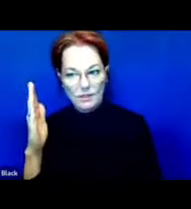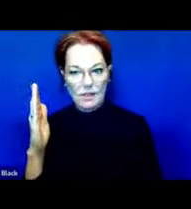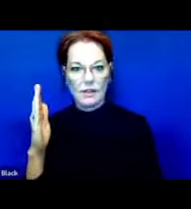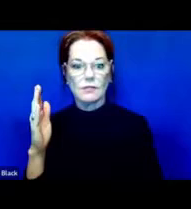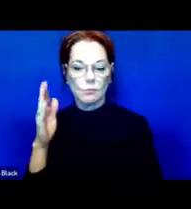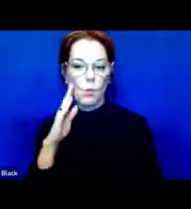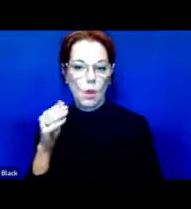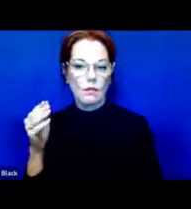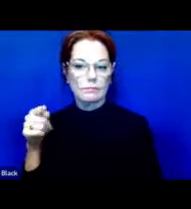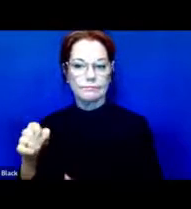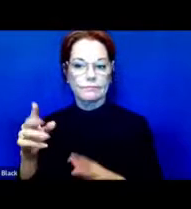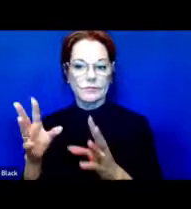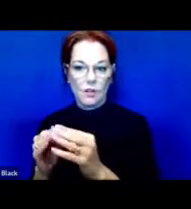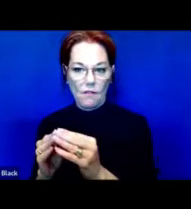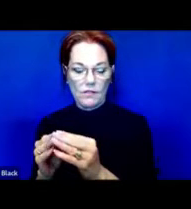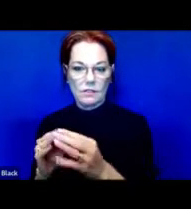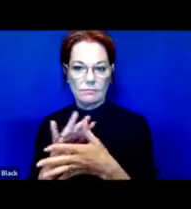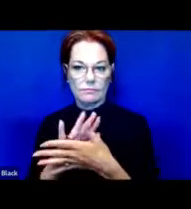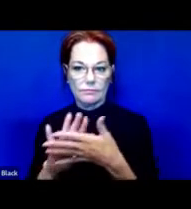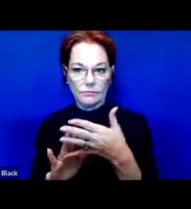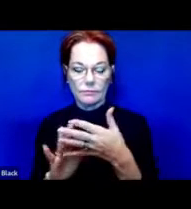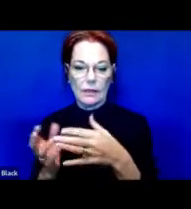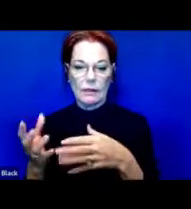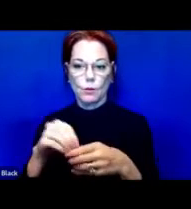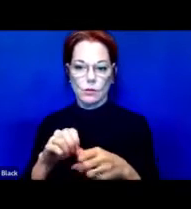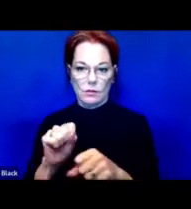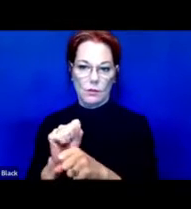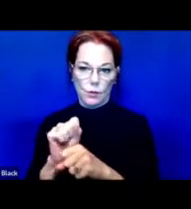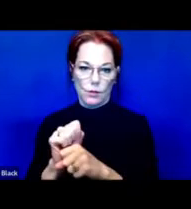will also be a part of that work as well. So next slide, please.